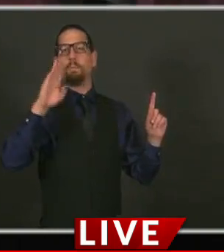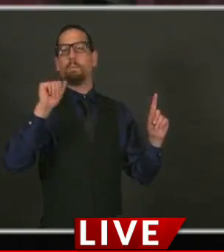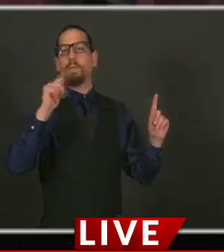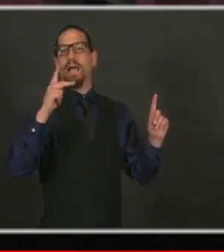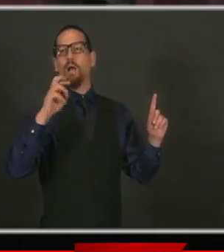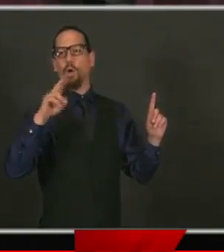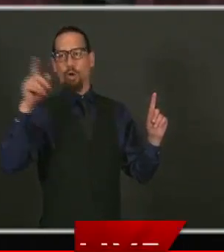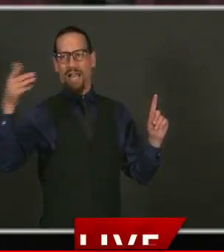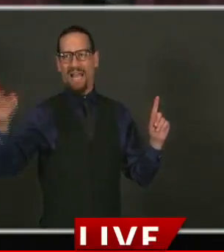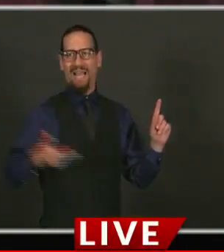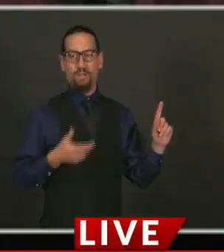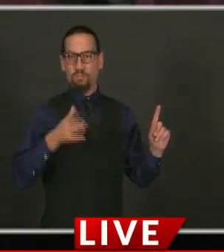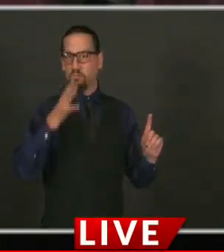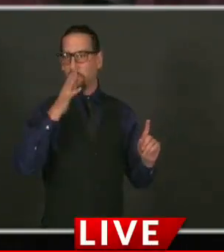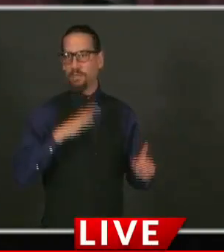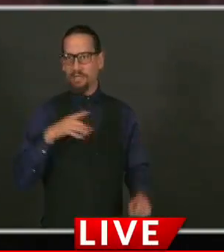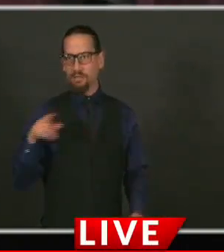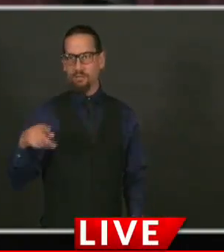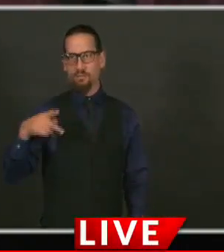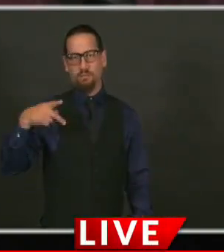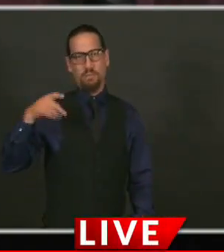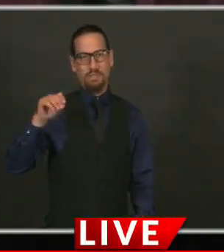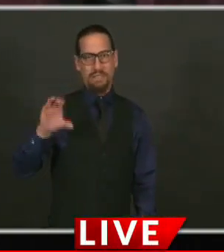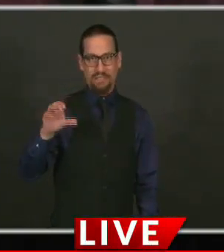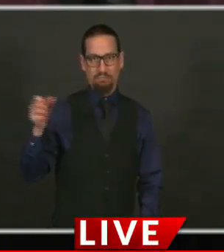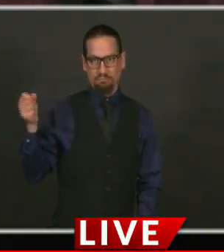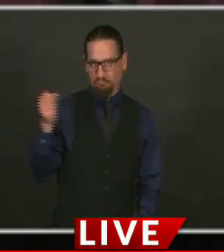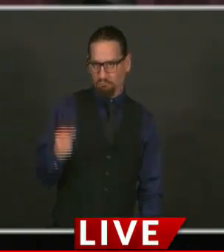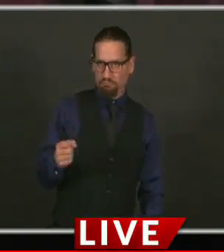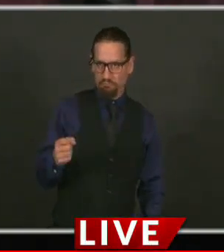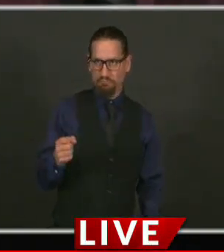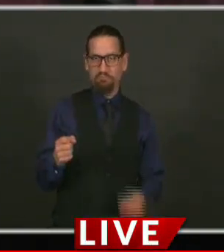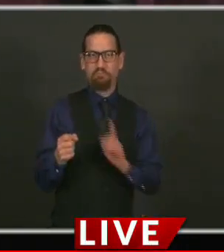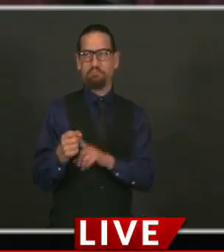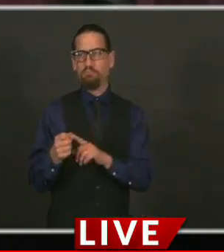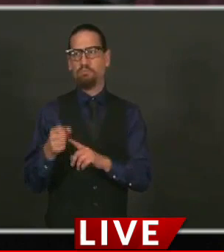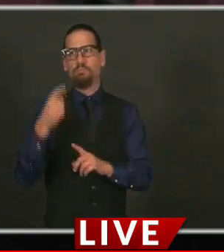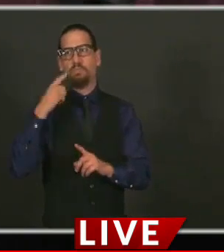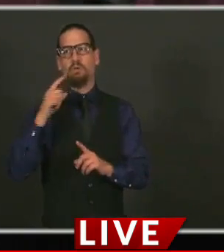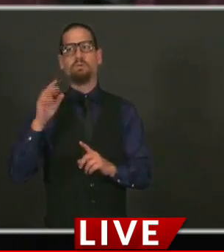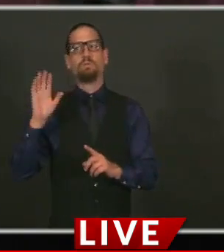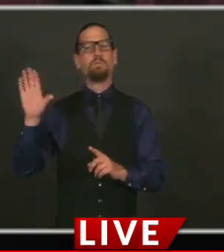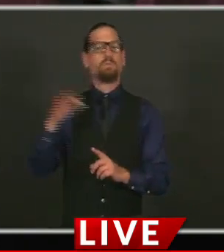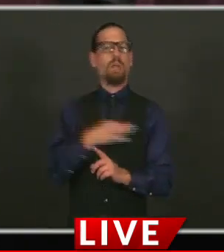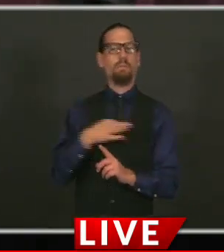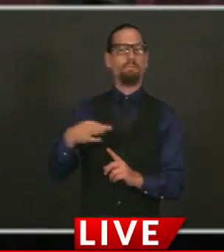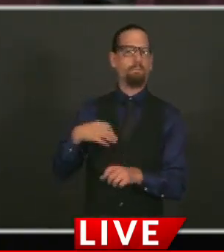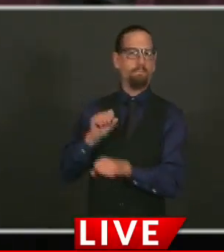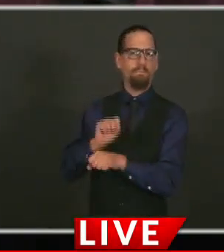EARLIER TODAY , MASSACHUSETTS GOVERNOR CHARLIE BAKER NOMINATED A WOMAN OF COLOR TO CHIEF JUSTICE OF THE SUPREME JUDICIAL COURT.